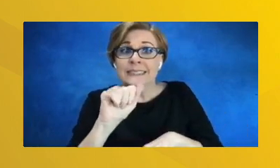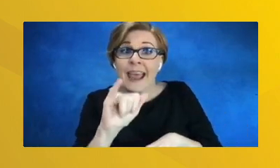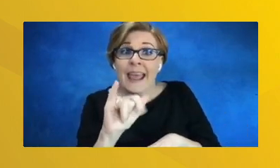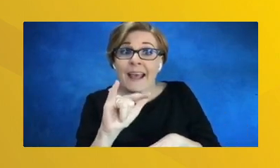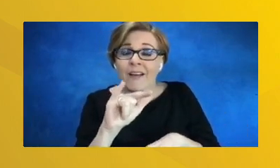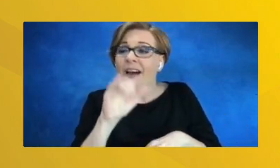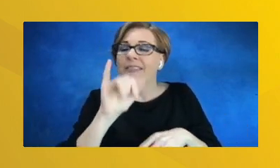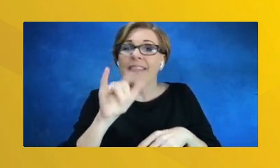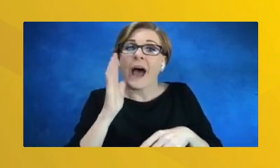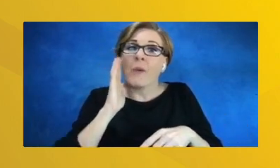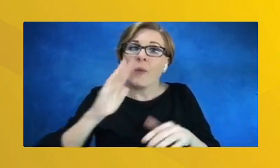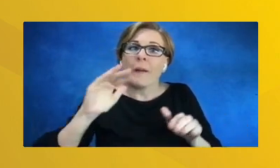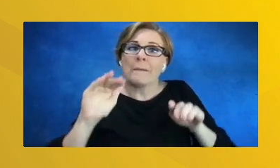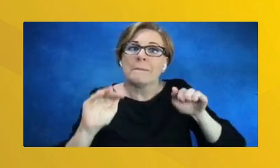of the airplane.